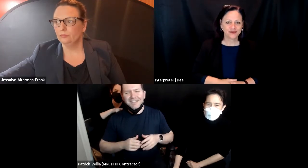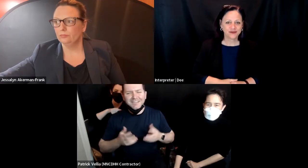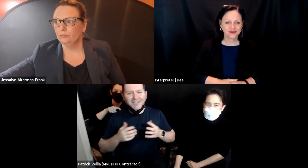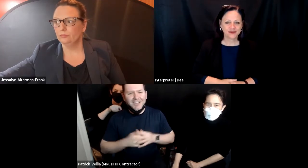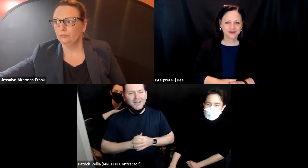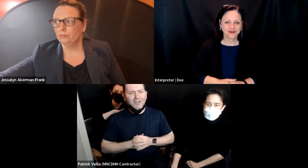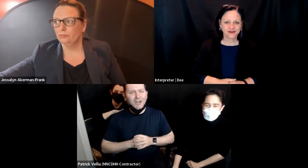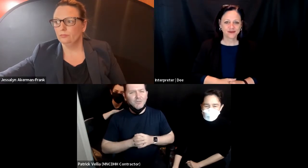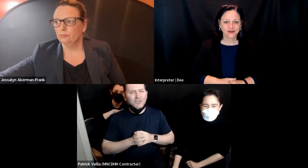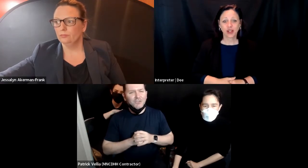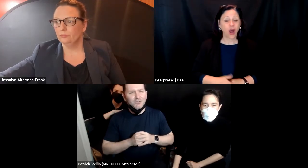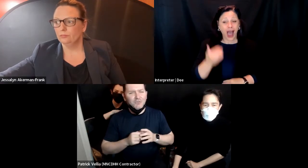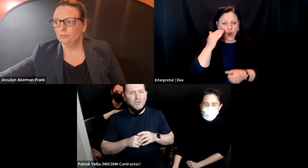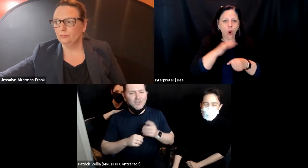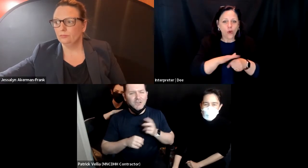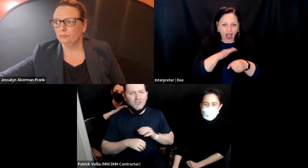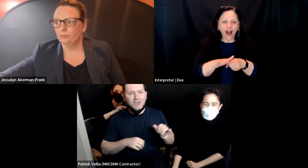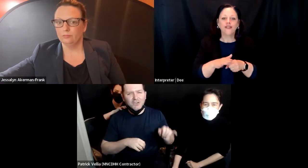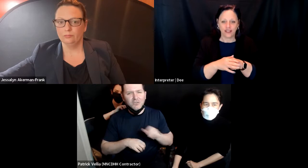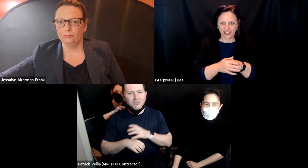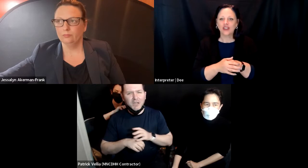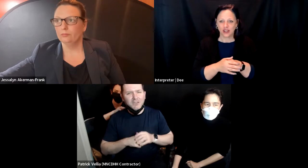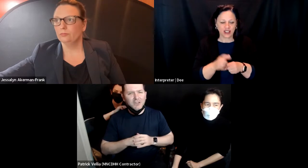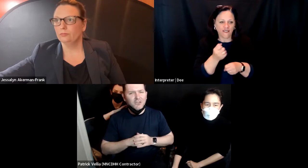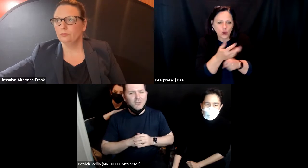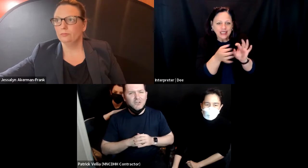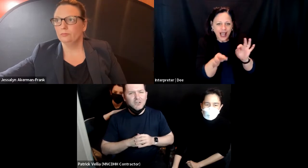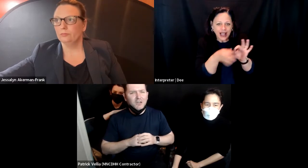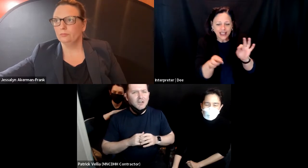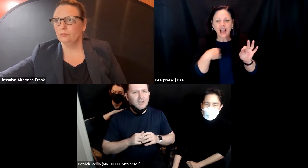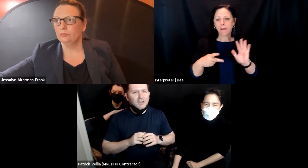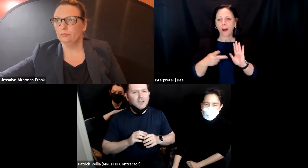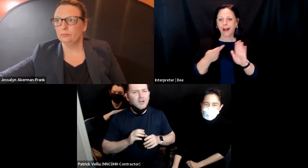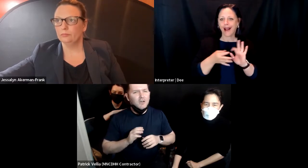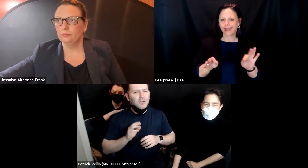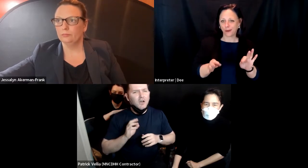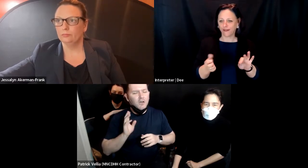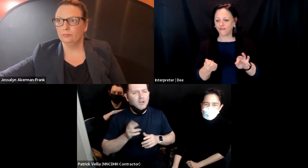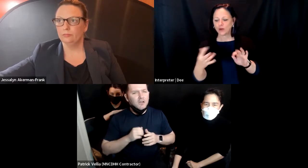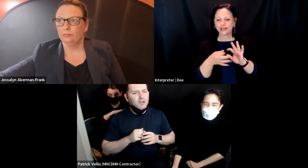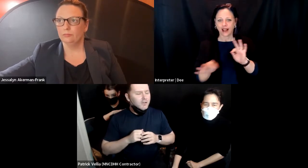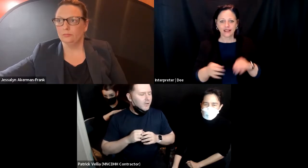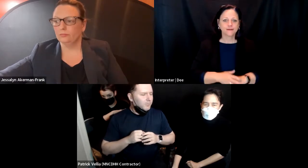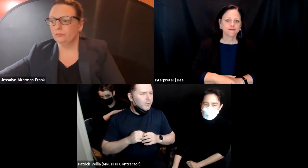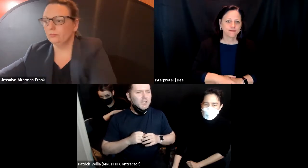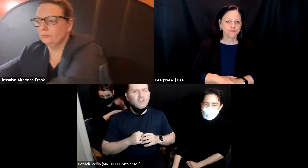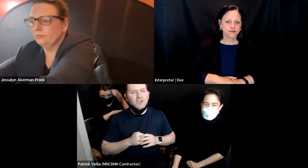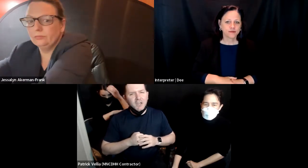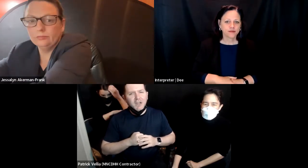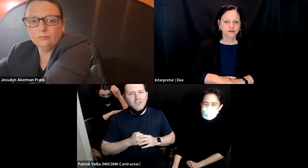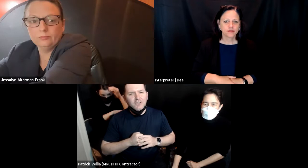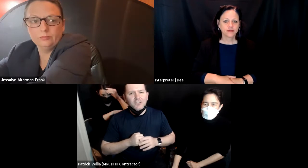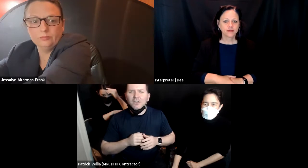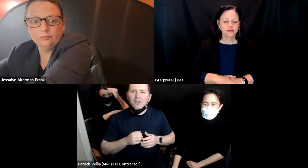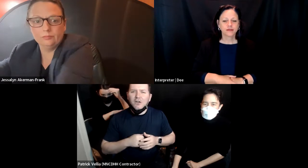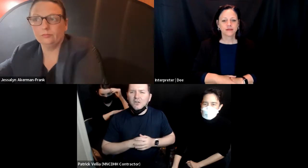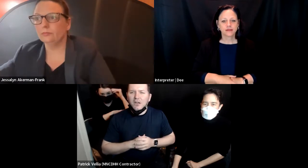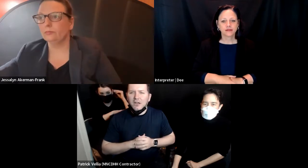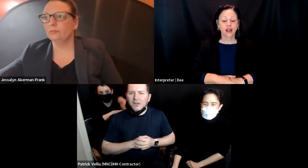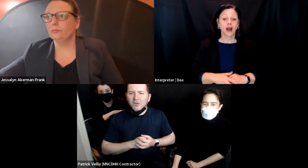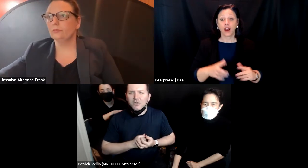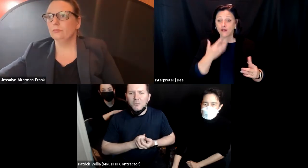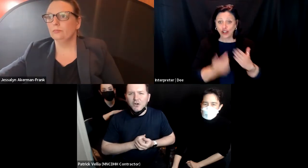I don't know much Spanish beyond hola, cómo estás.